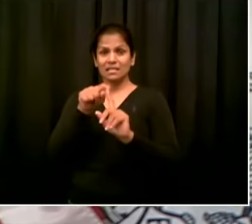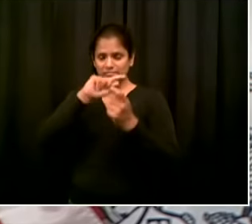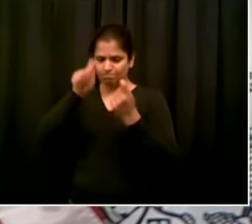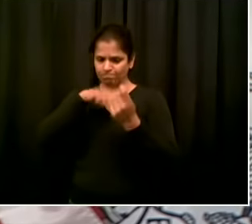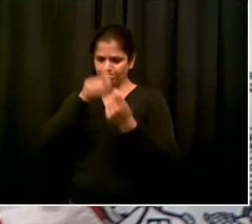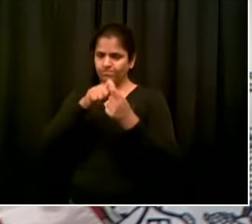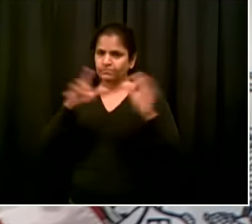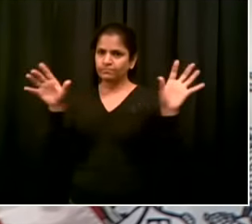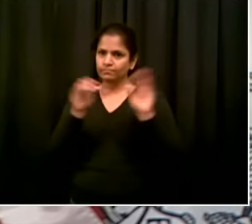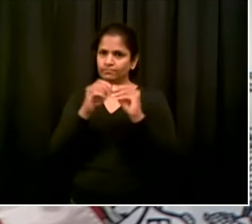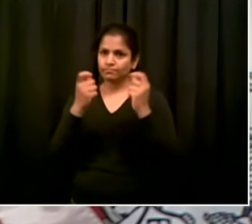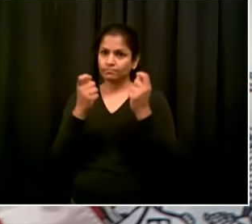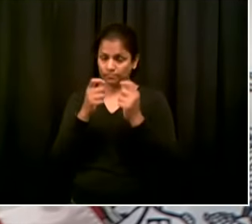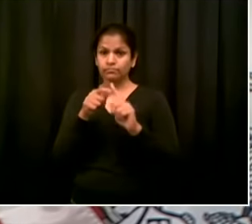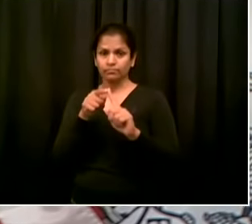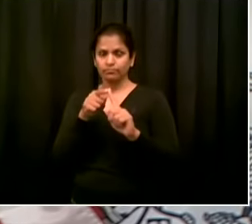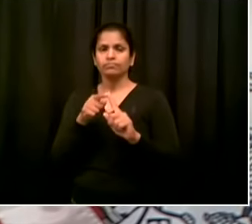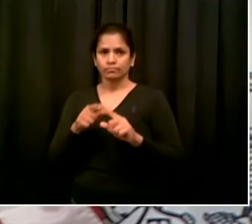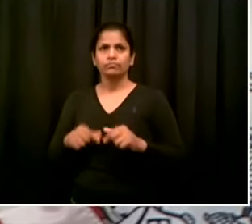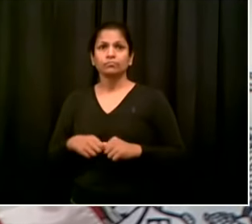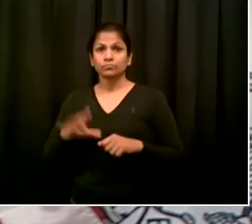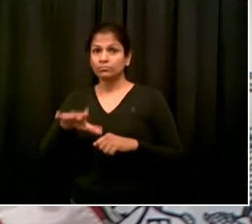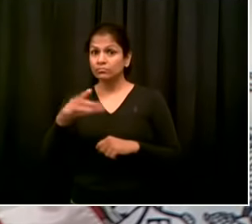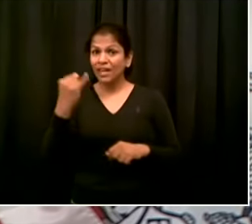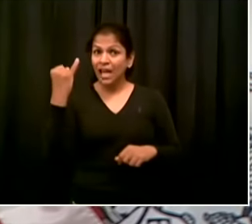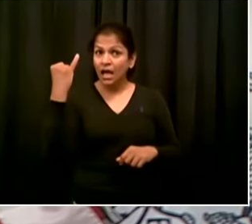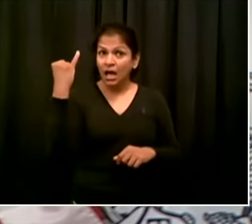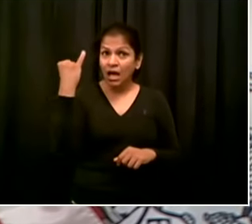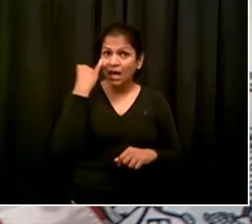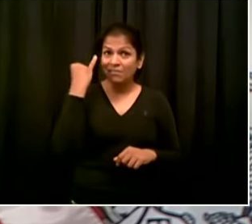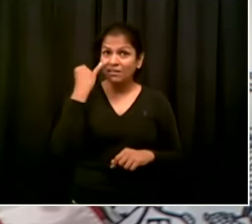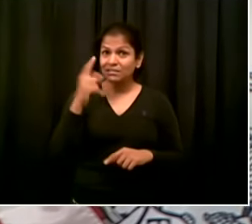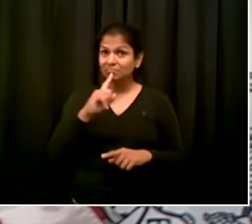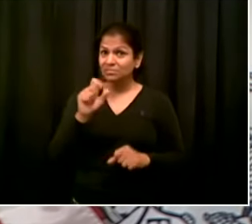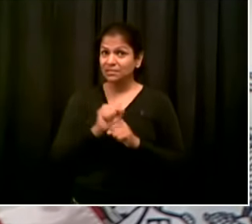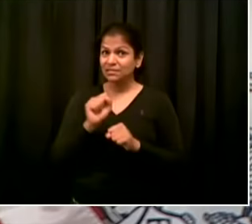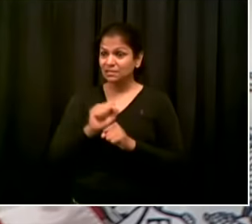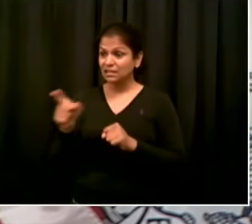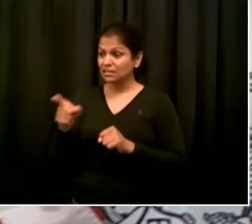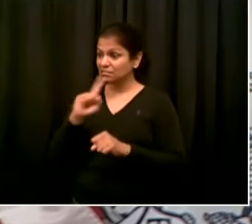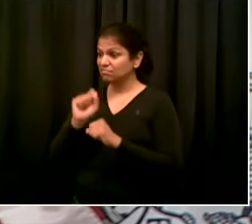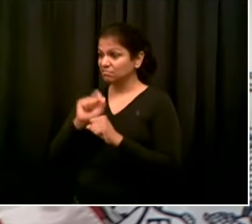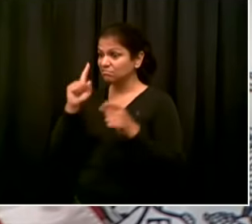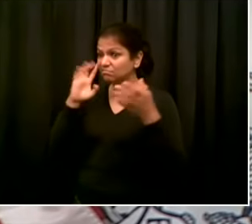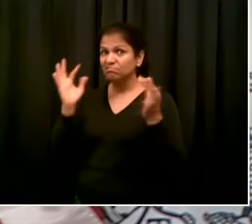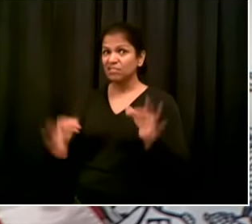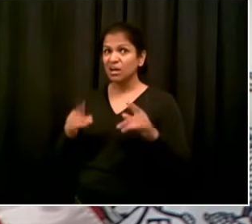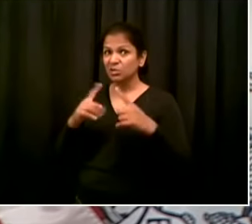WE WERE SAYING IS THAT WE ARE HANDING A MASK TO SMEOONE AND SAYING, PLEASE